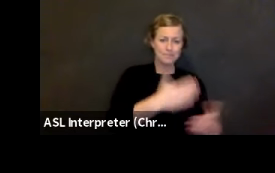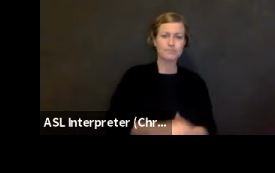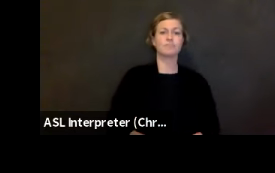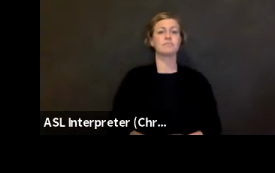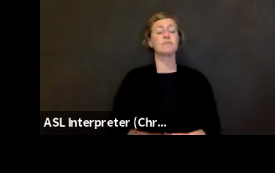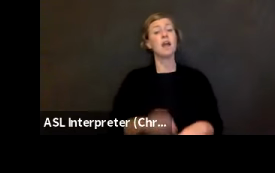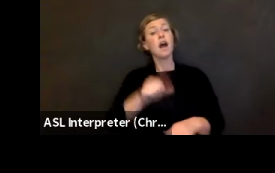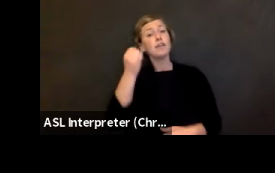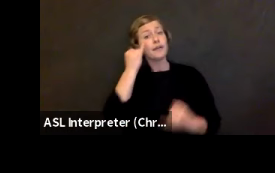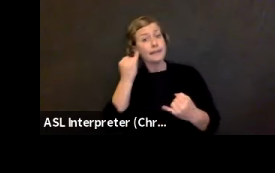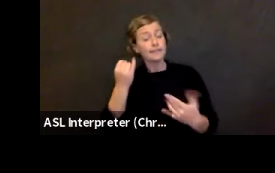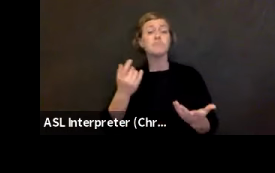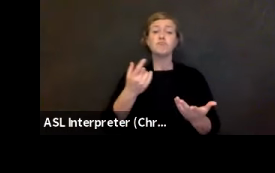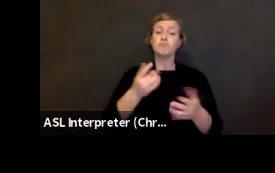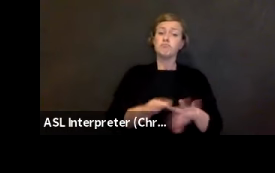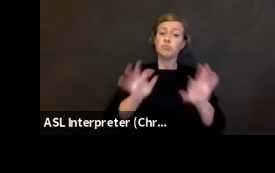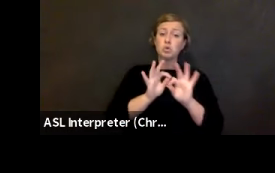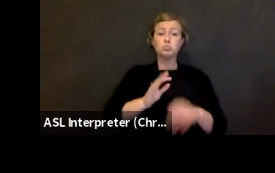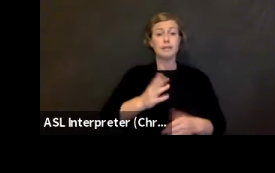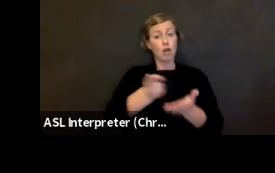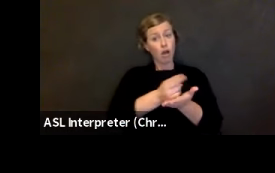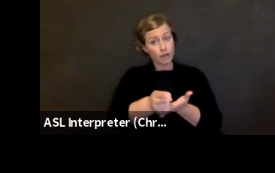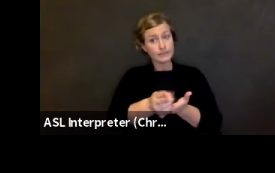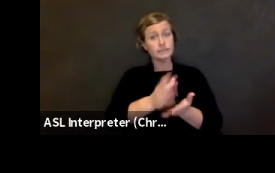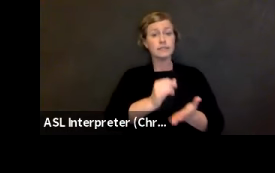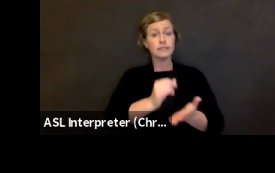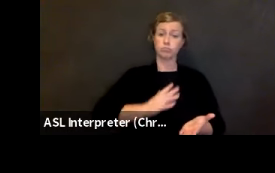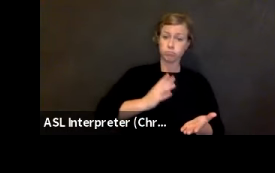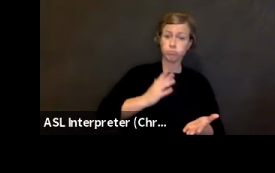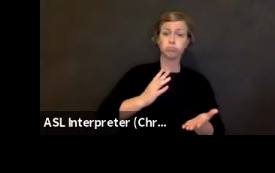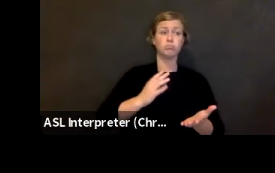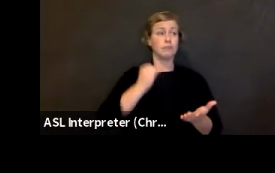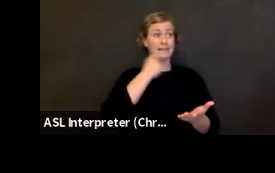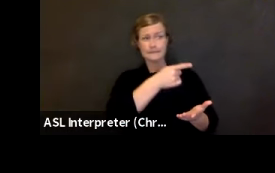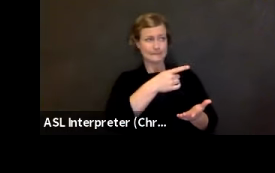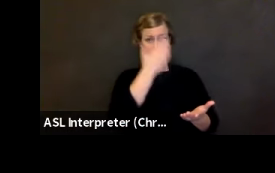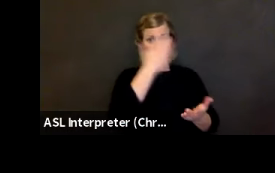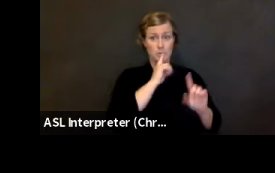for a lobby visit and the ACLU is sending you postcards that you can use for that purpose. Other